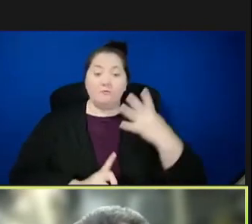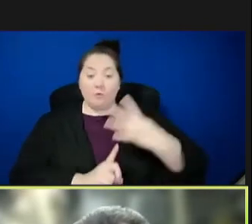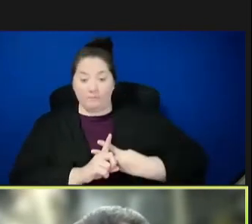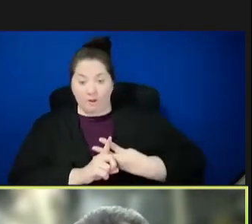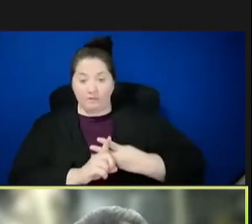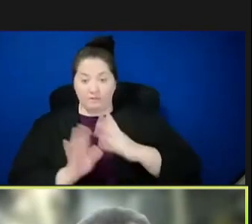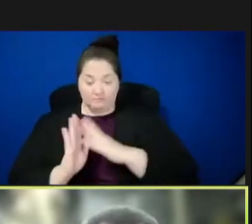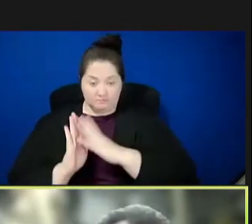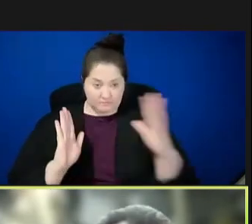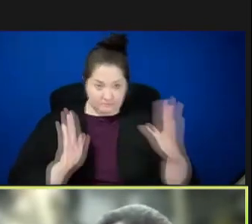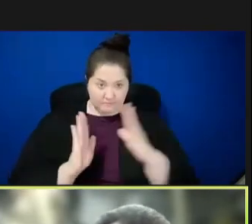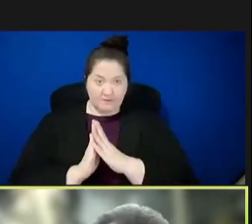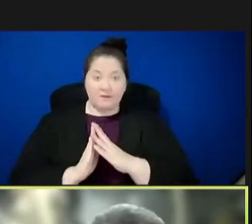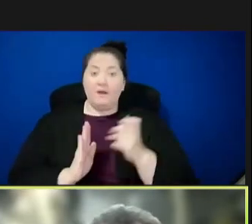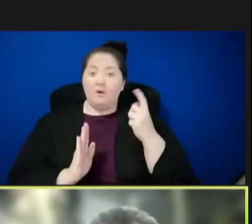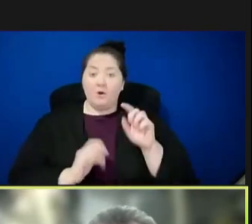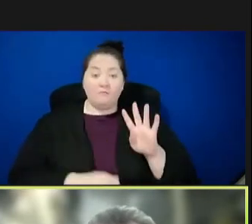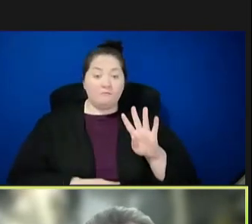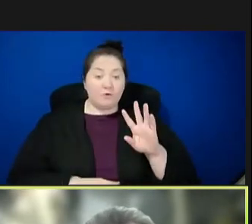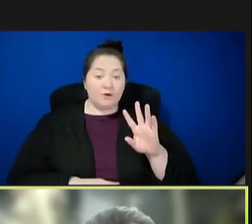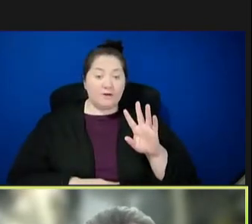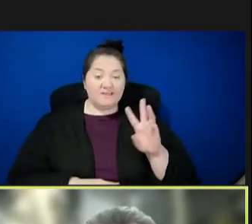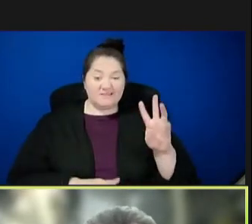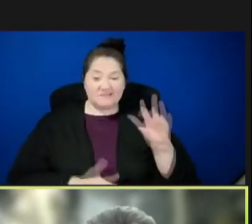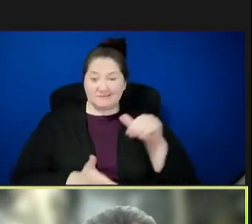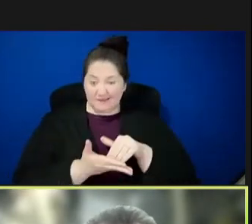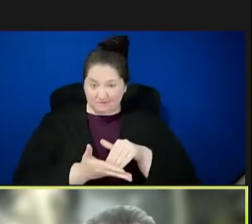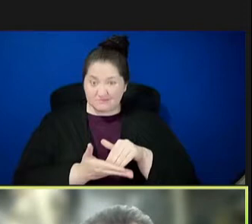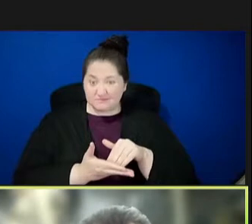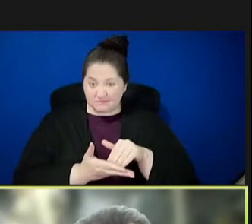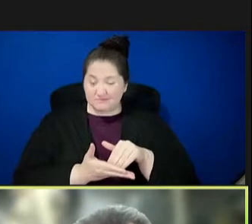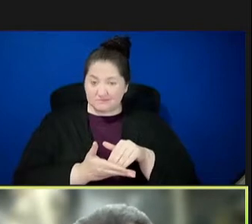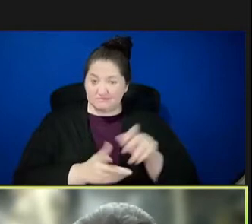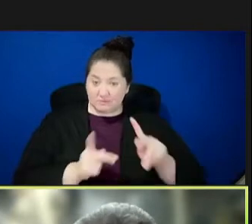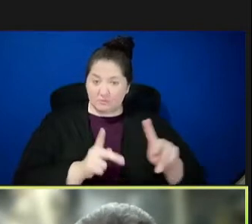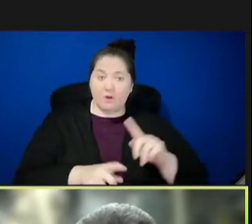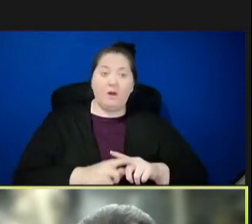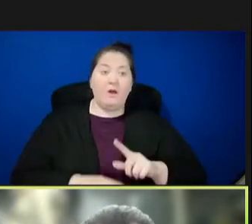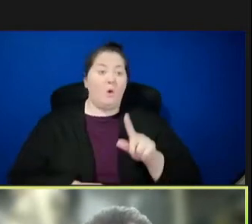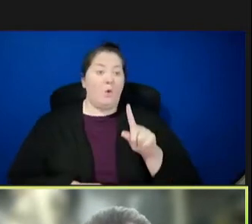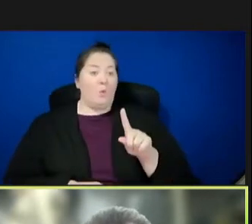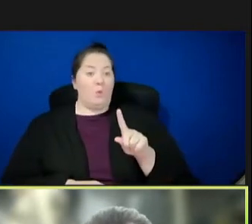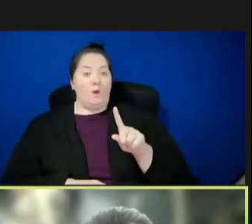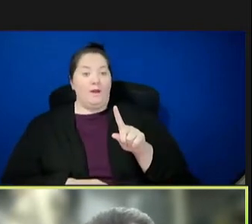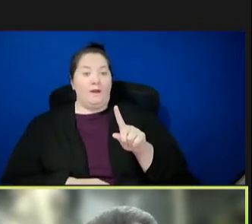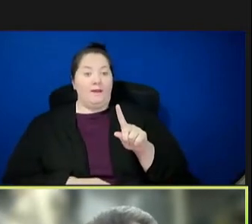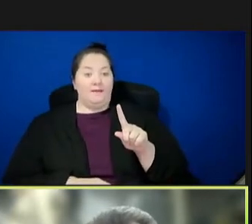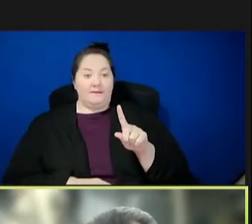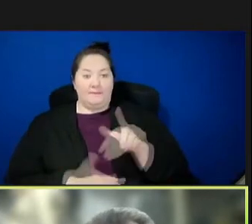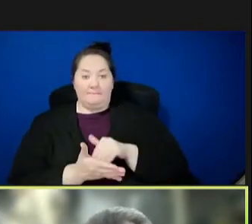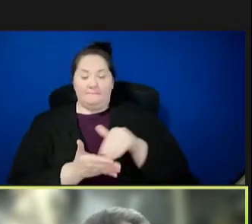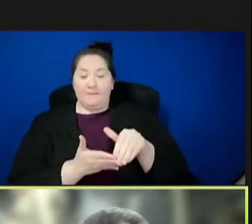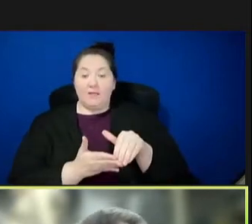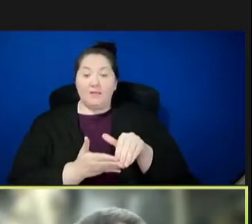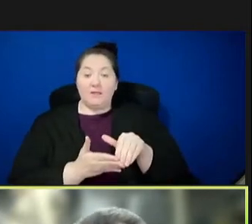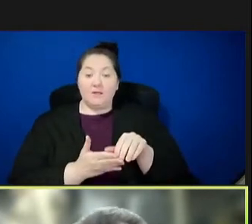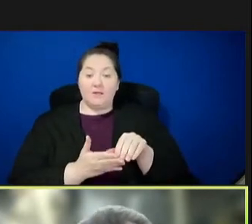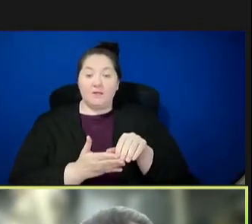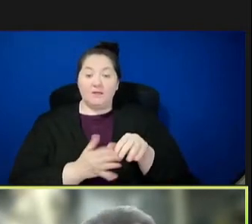there were 46,000 subjects, One million free text phrases that were inserted by study coordinators,